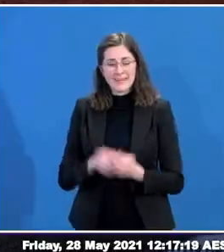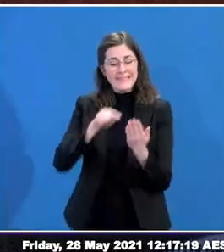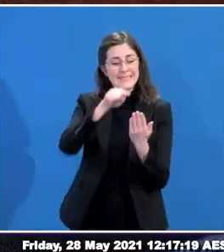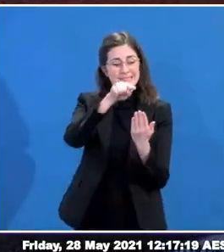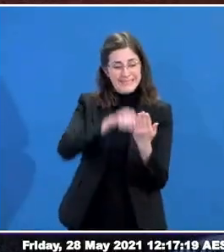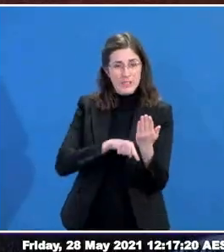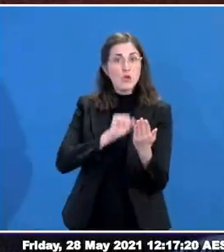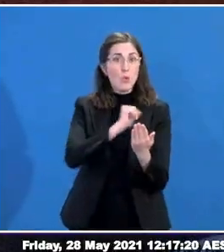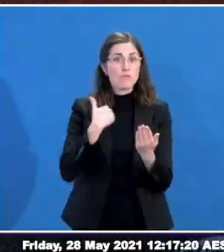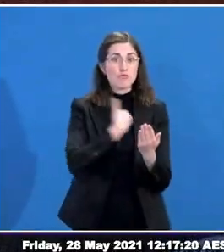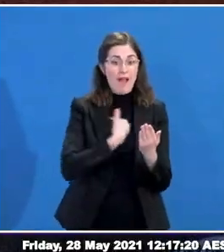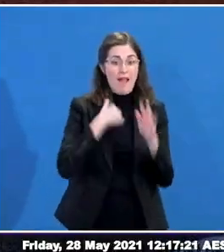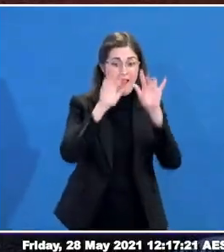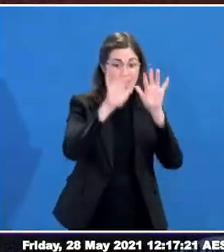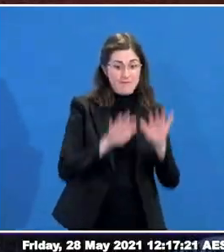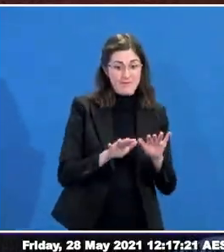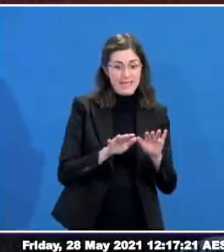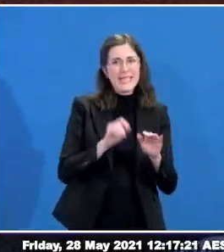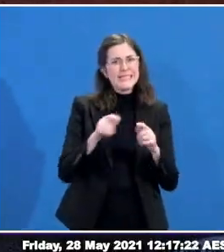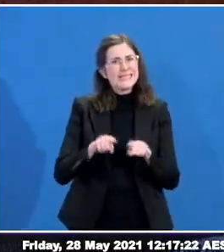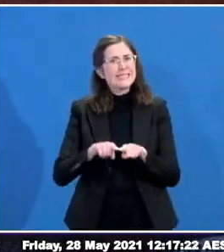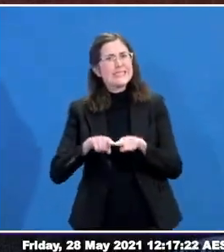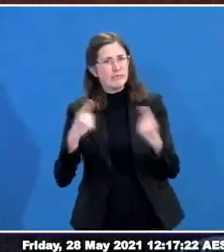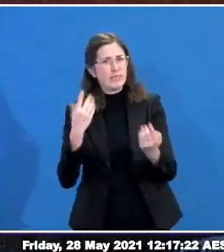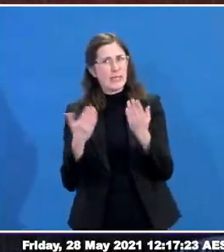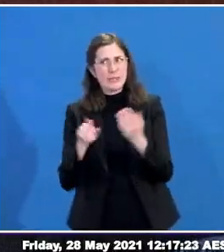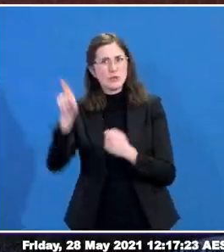investigation -- MS CUDDIHY: Yes. for this final version? Yes.